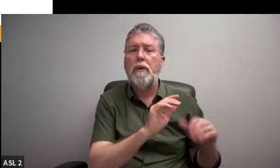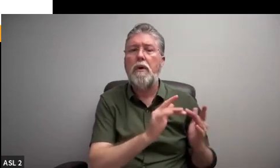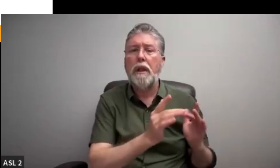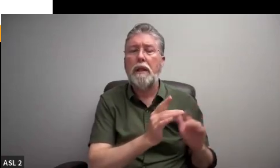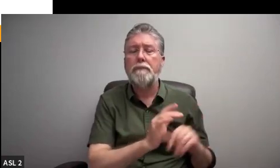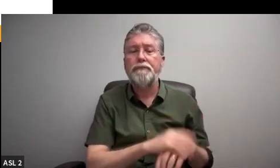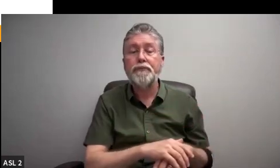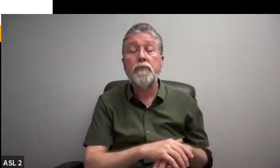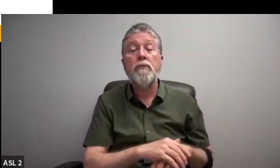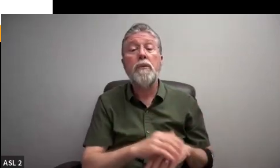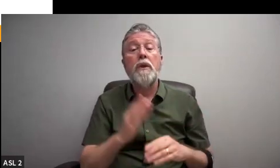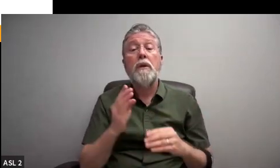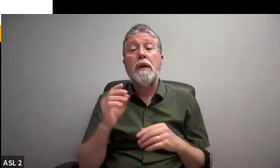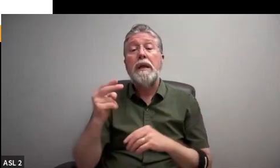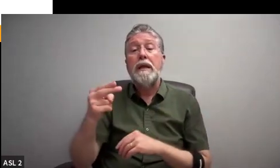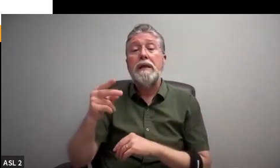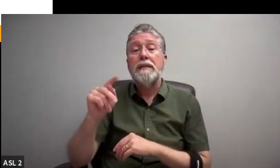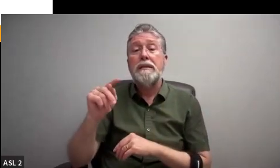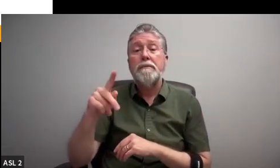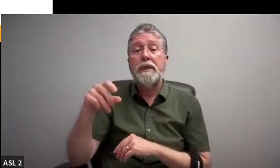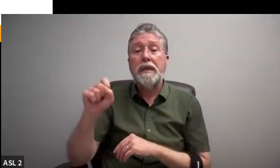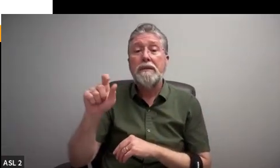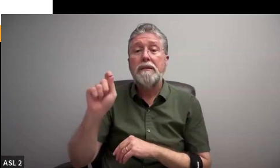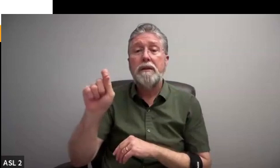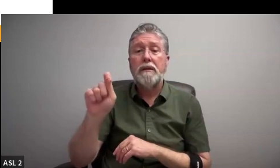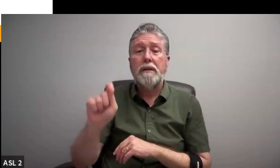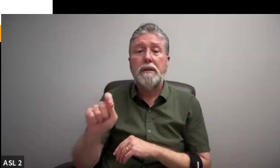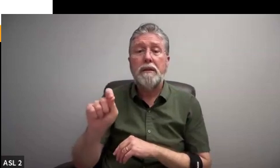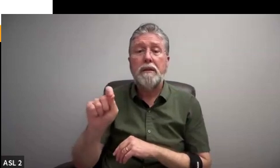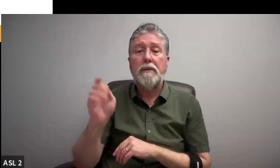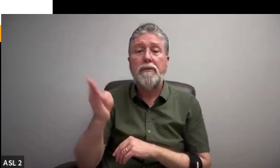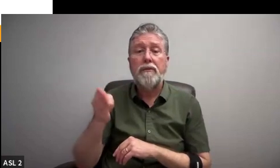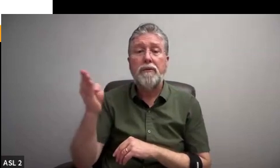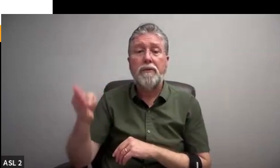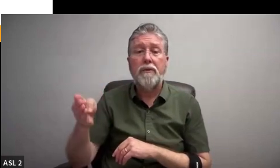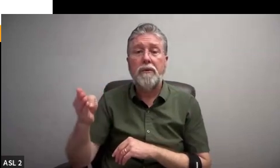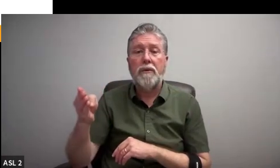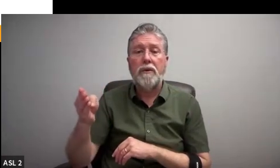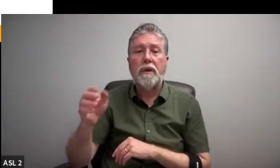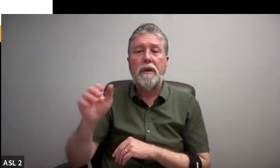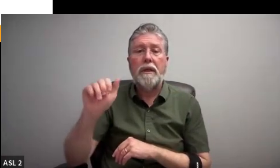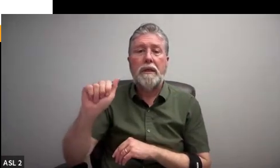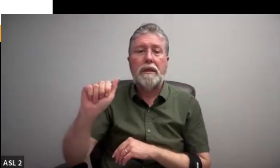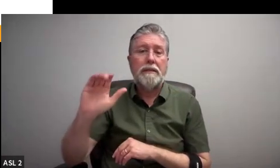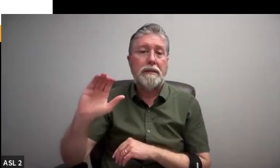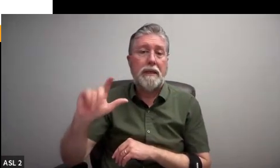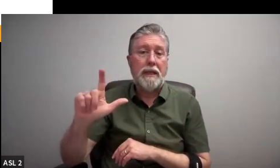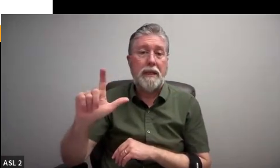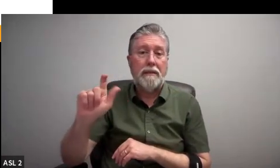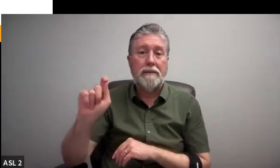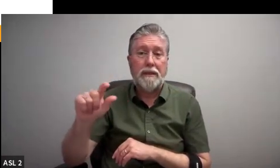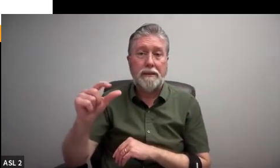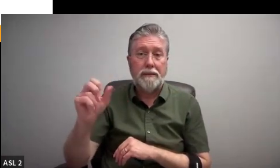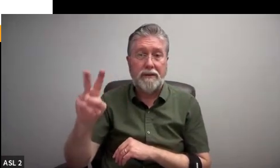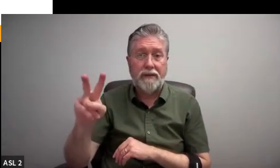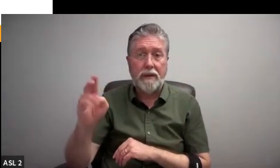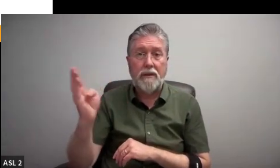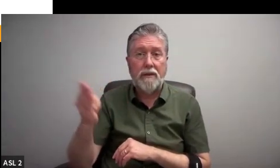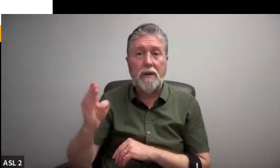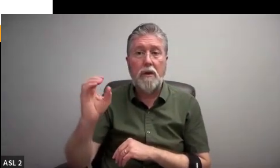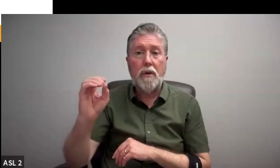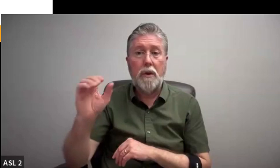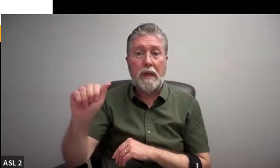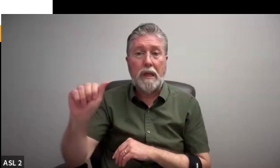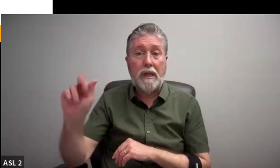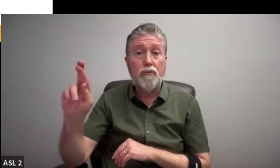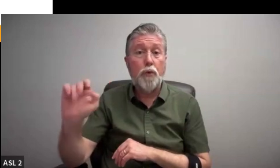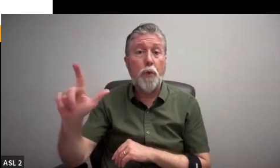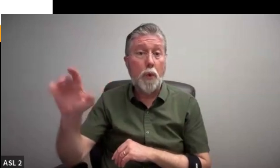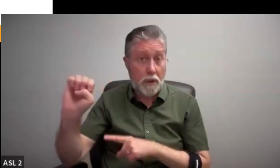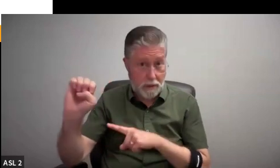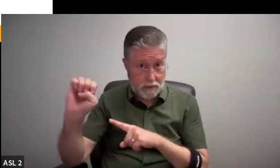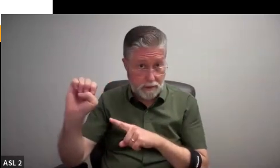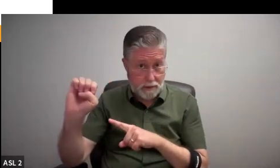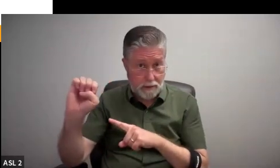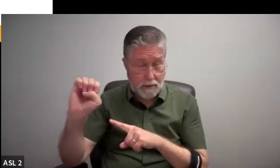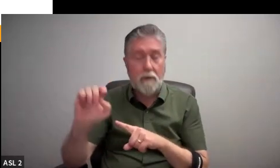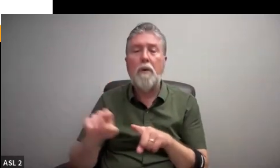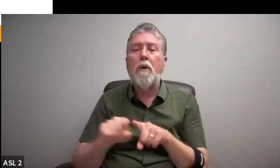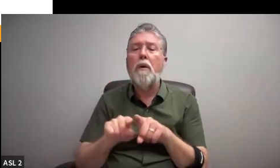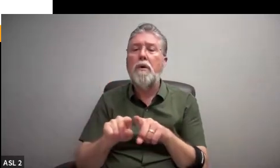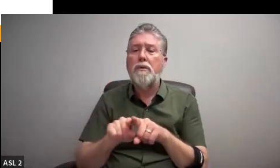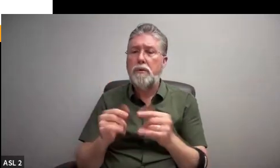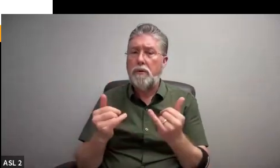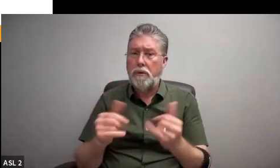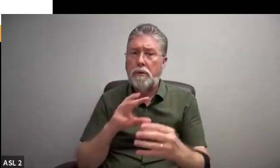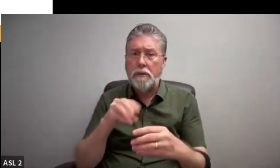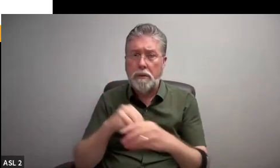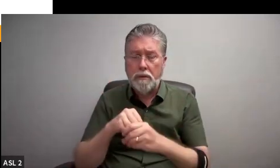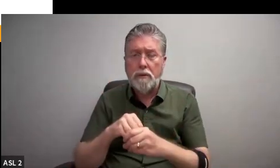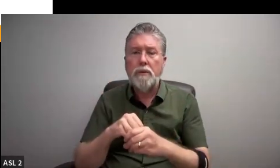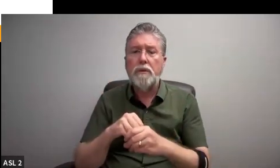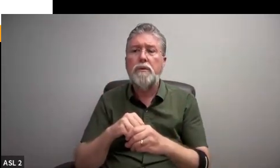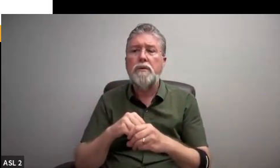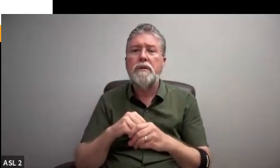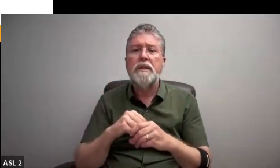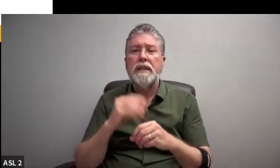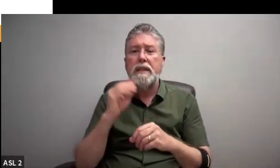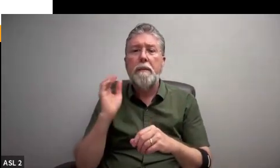and that's https://ACL.gov/OAArule, also currently includes the Back-to-Basic webinar